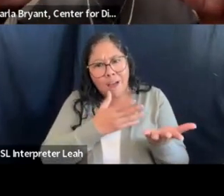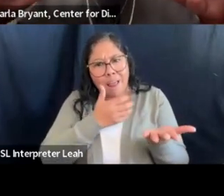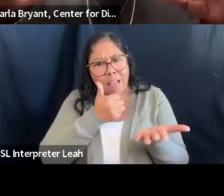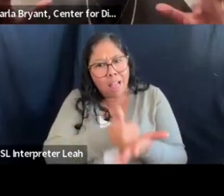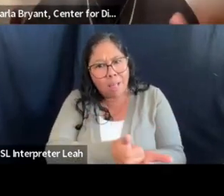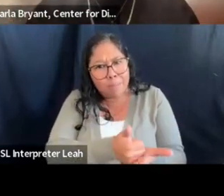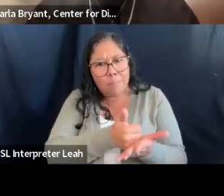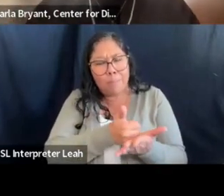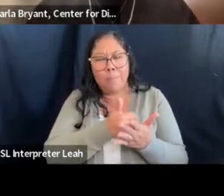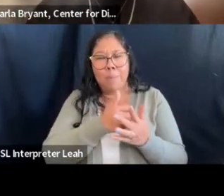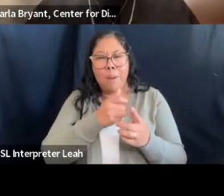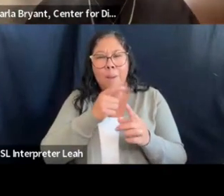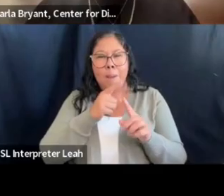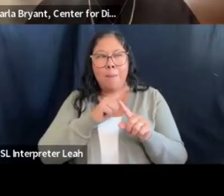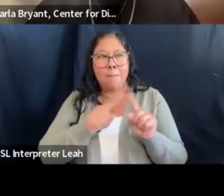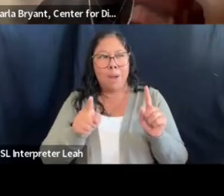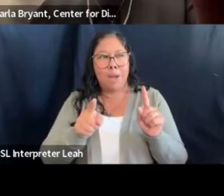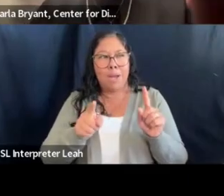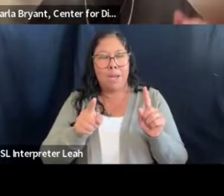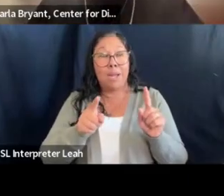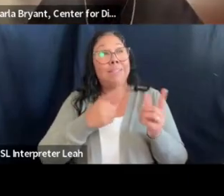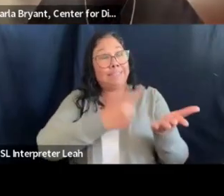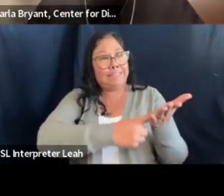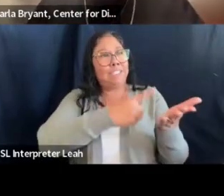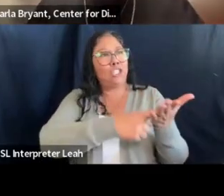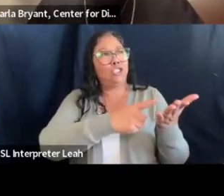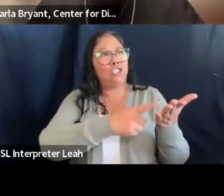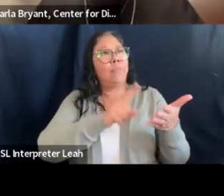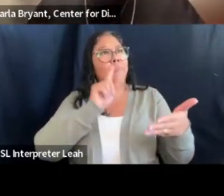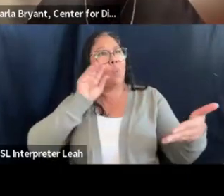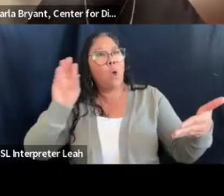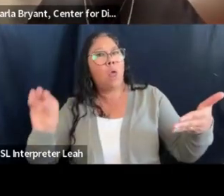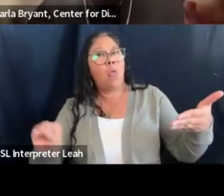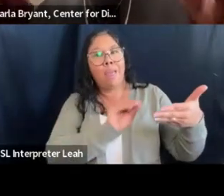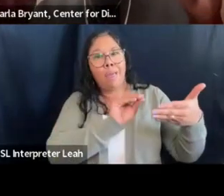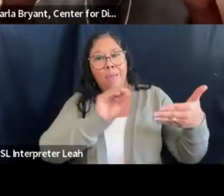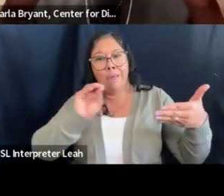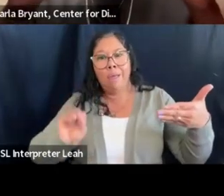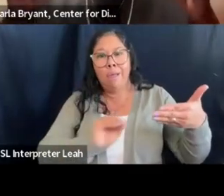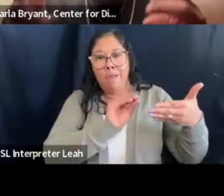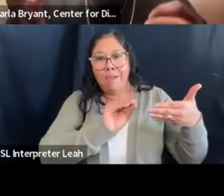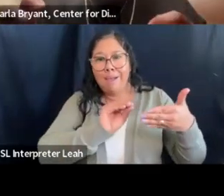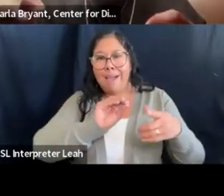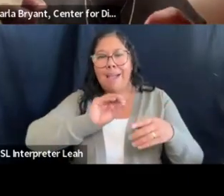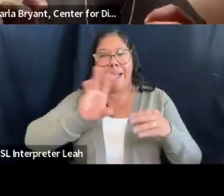would insert into that discussion these cultural pieces you know they come from a certain family